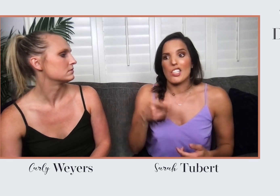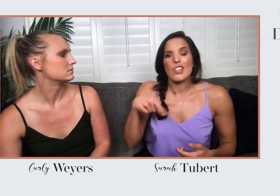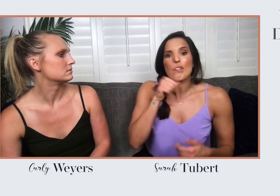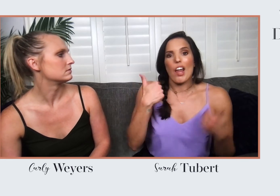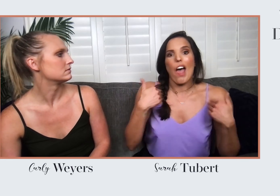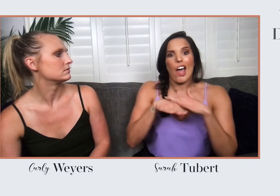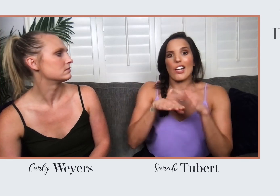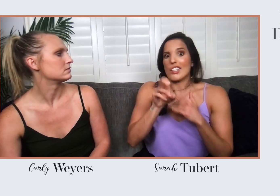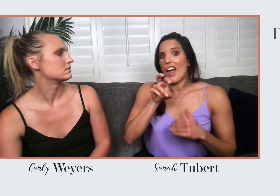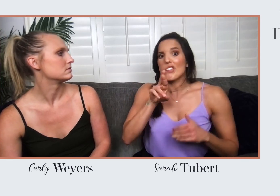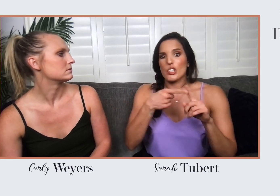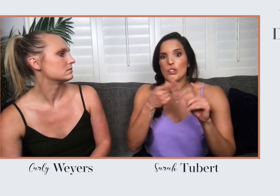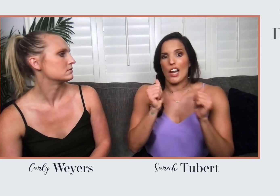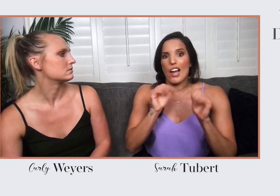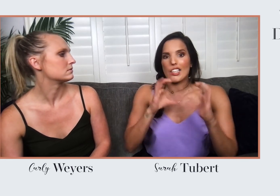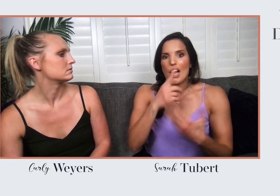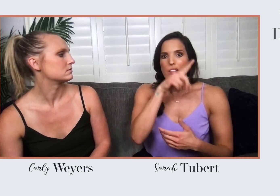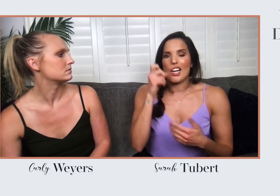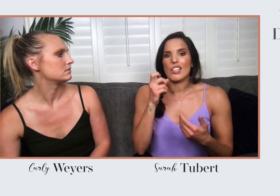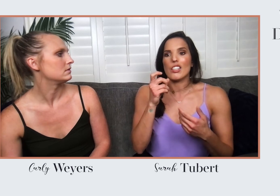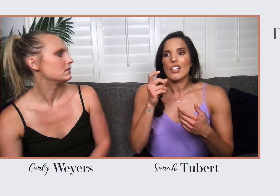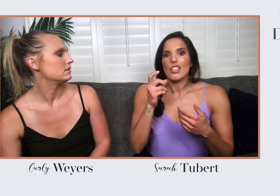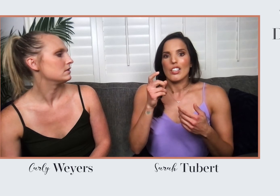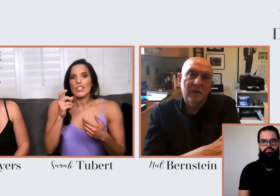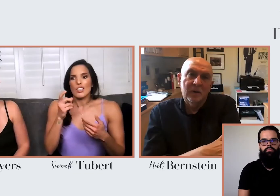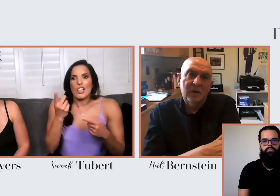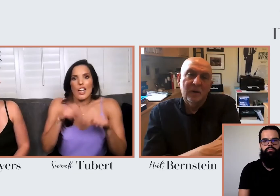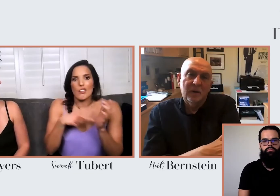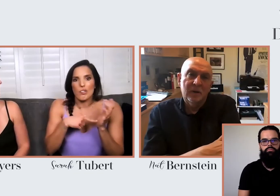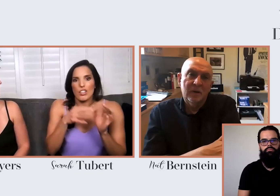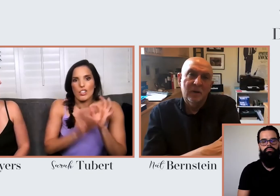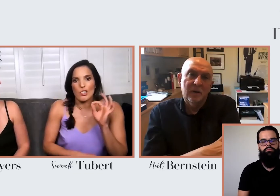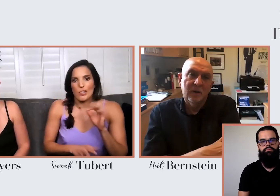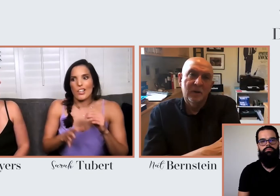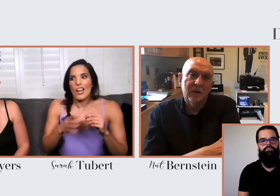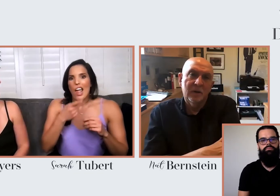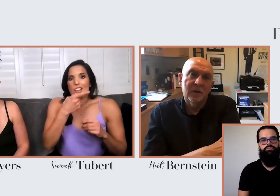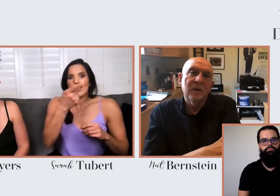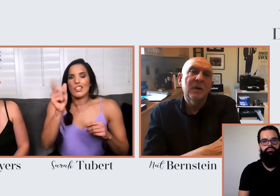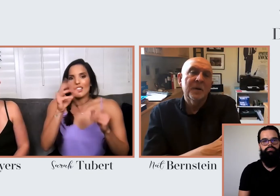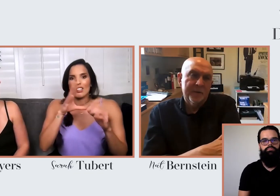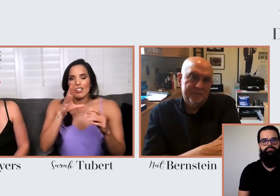privilege and they won't have access ever to an acting class because they can't afford an interpreter, and